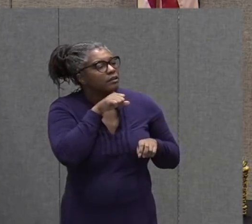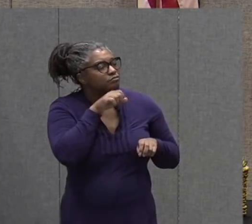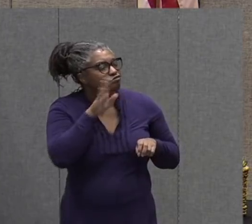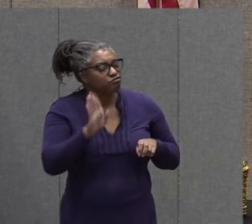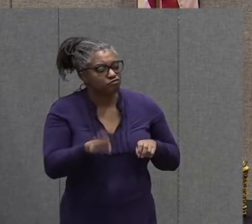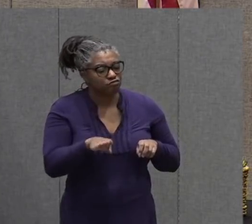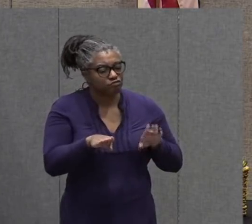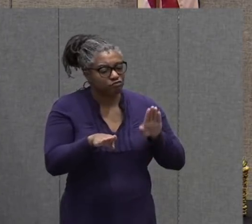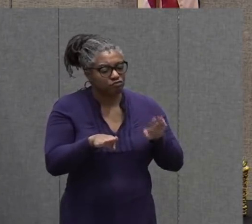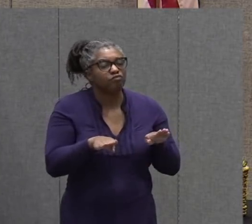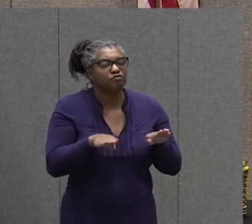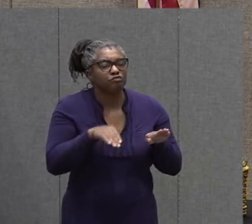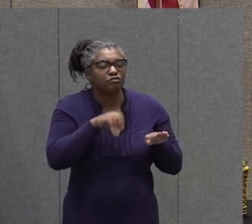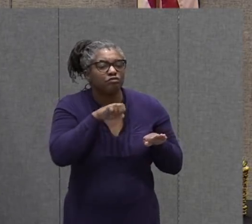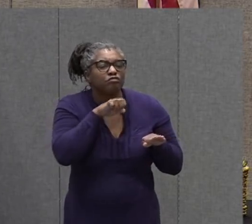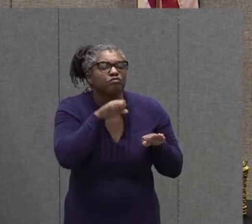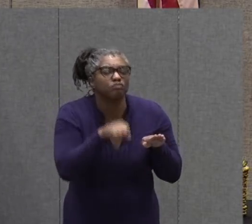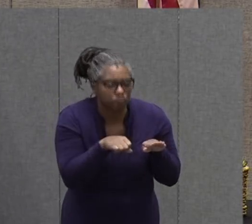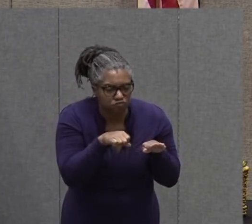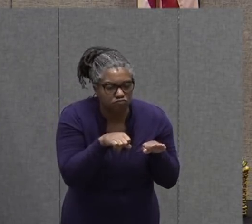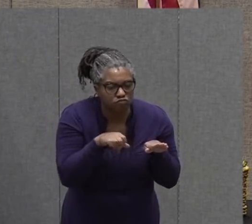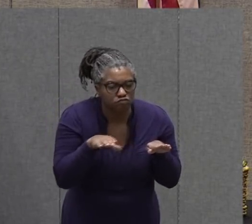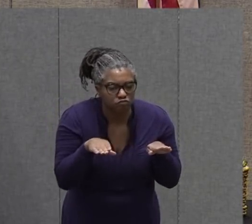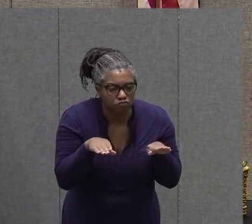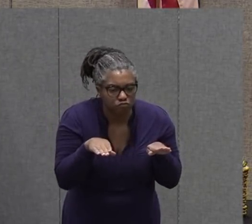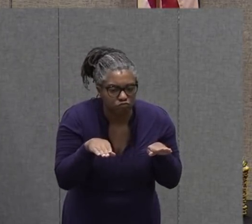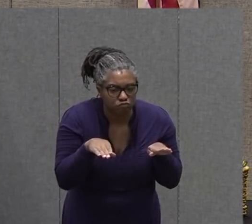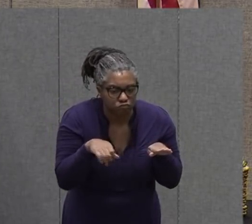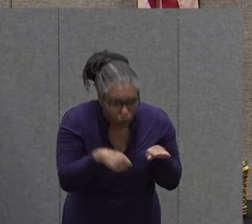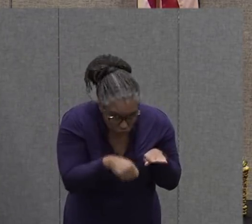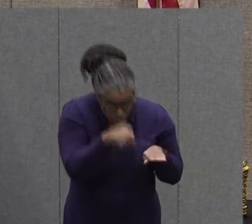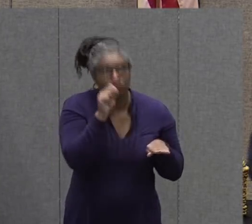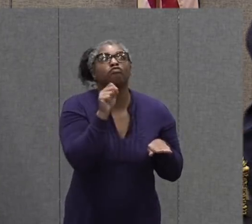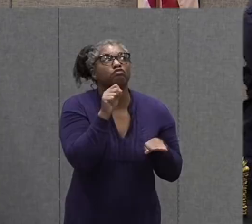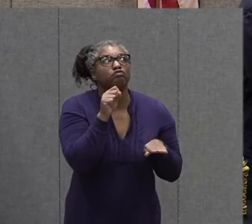looks up, alert, chops, with heavy jaws.